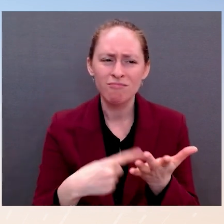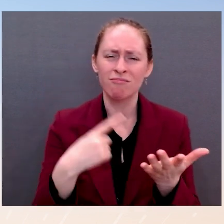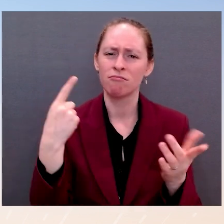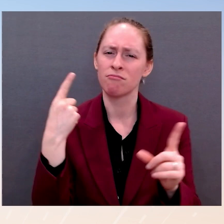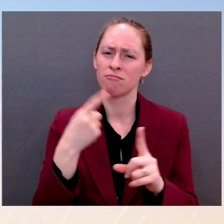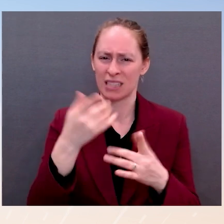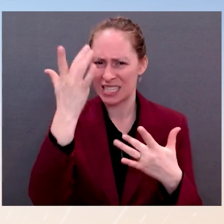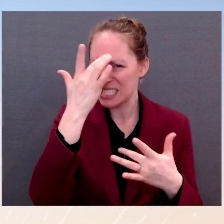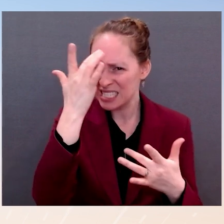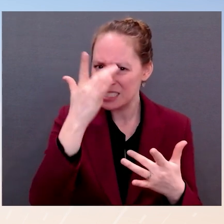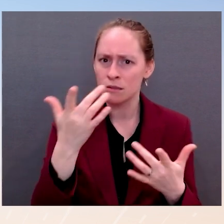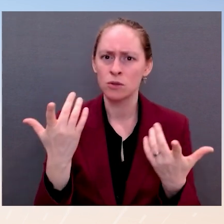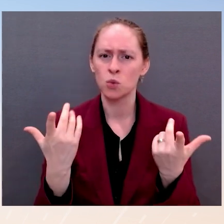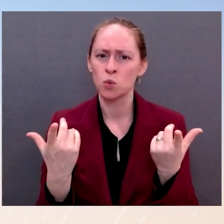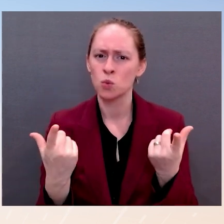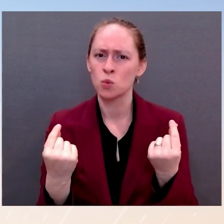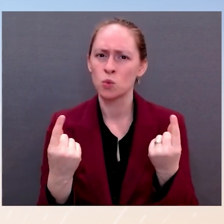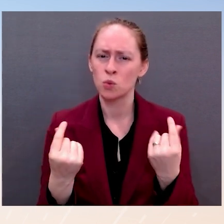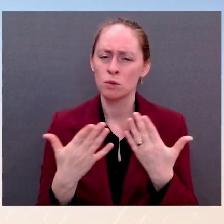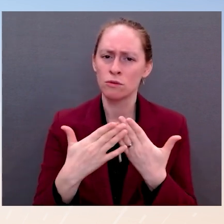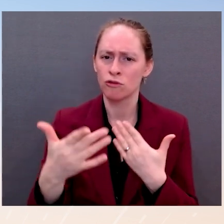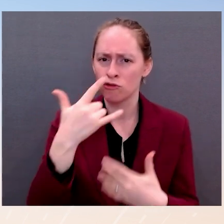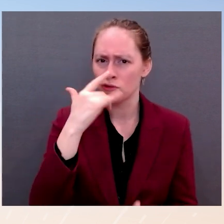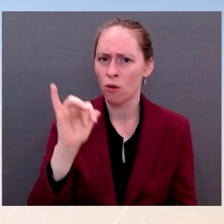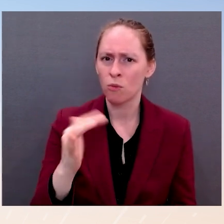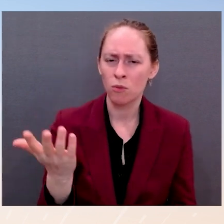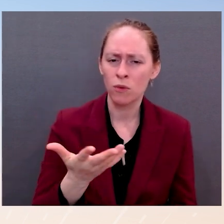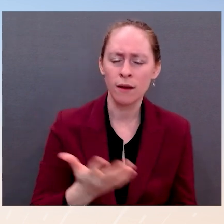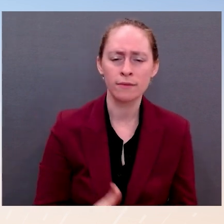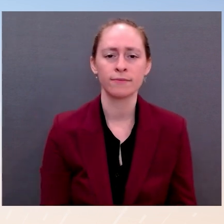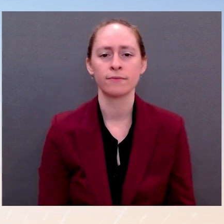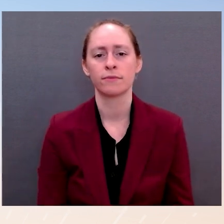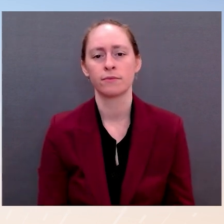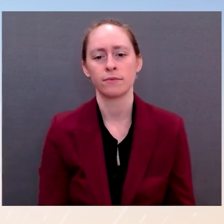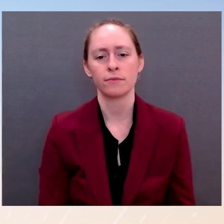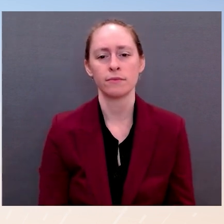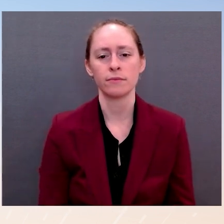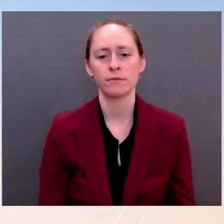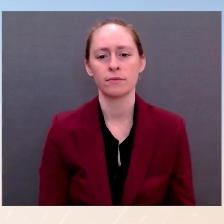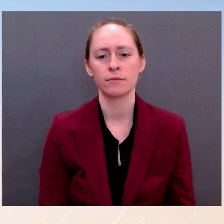especially in light of the fact that we are now relaunching Moonlight Moonshot